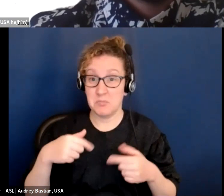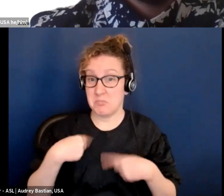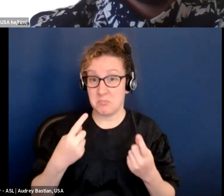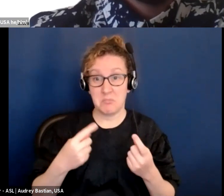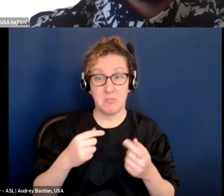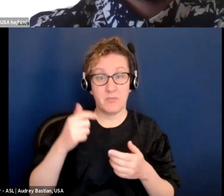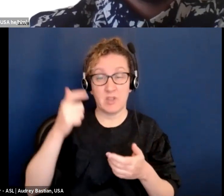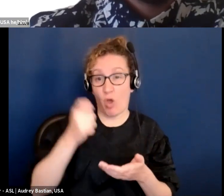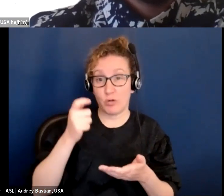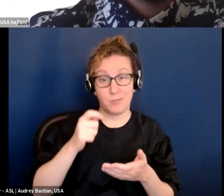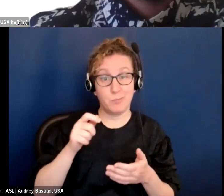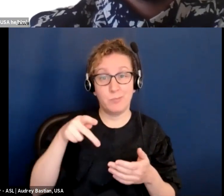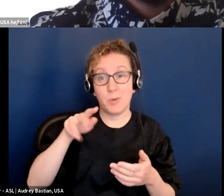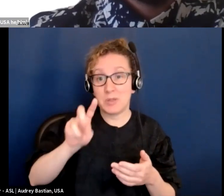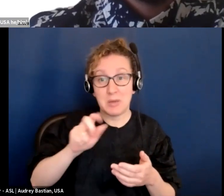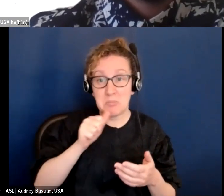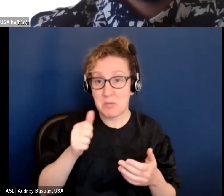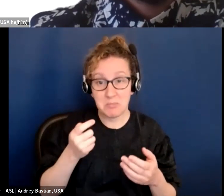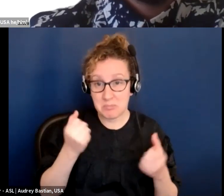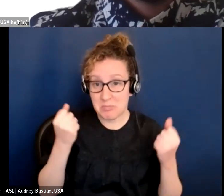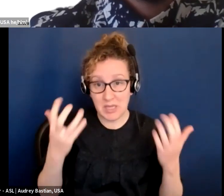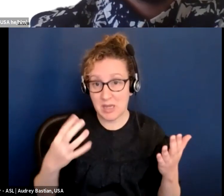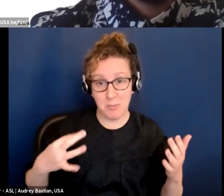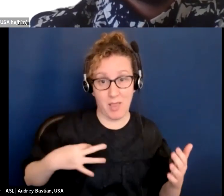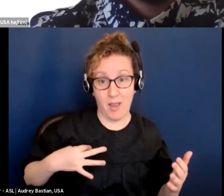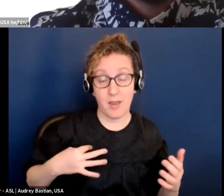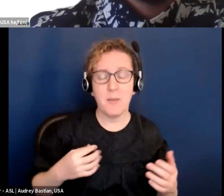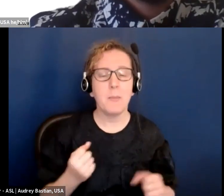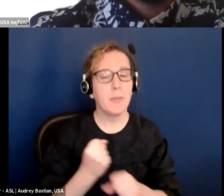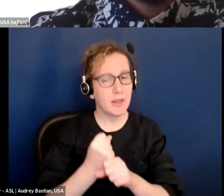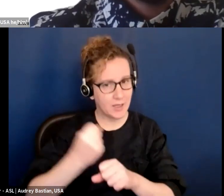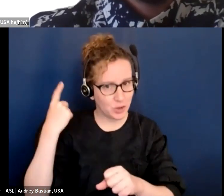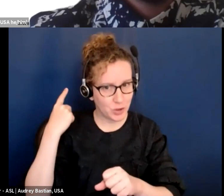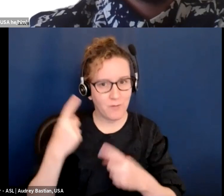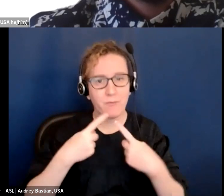terms, but last year we had a student who disclosed she had spina bifida wanted to go